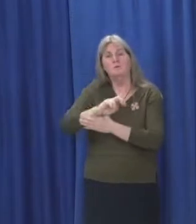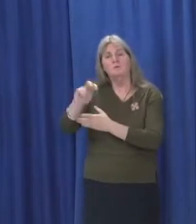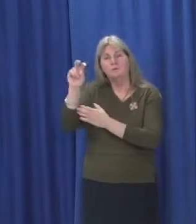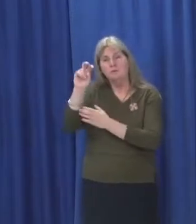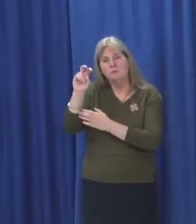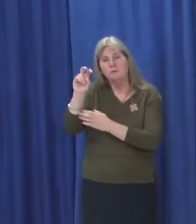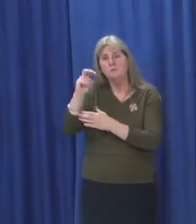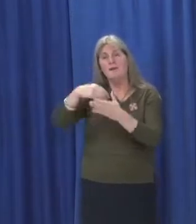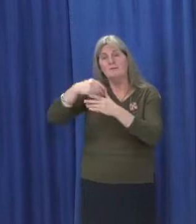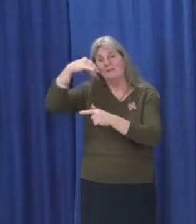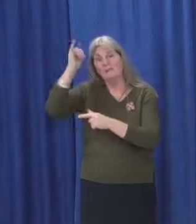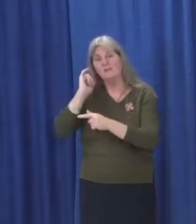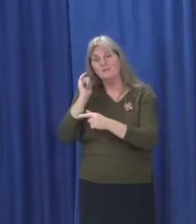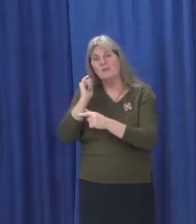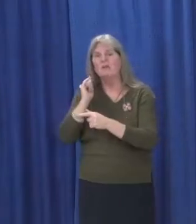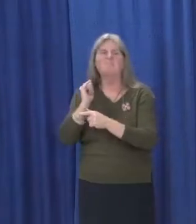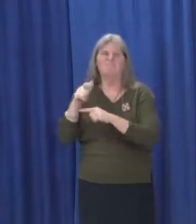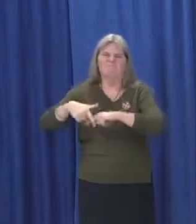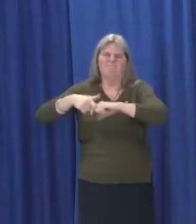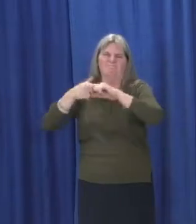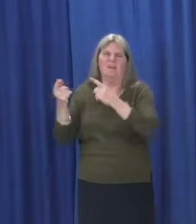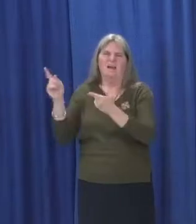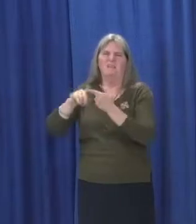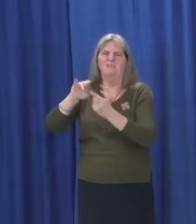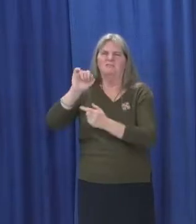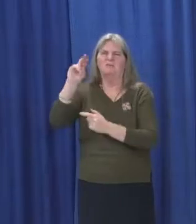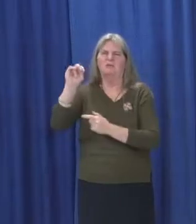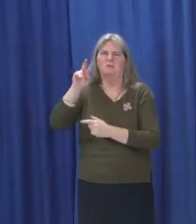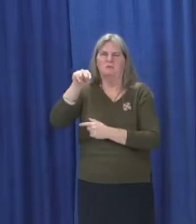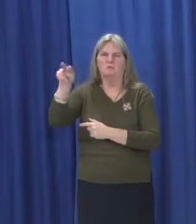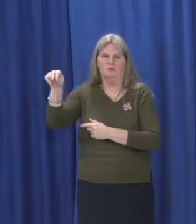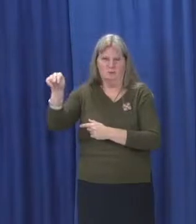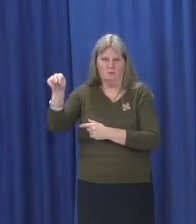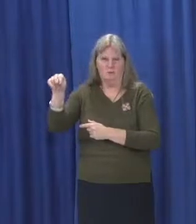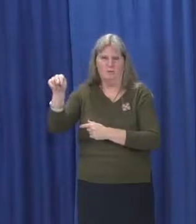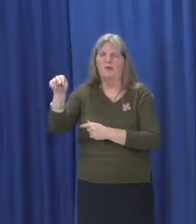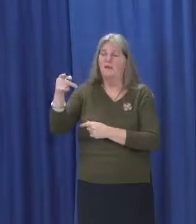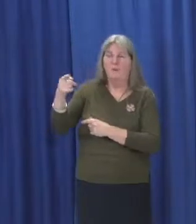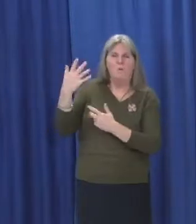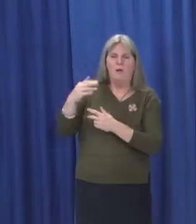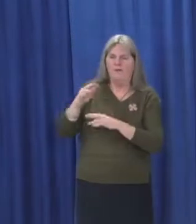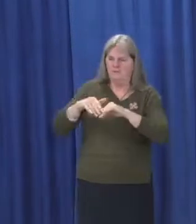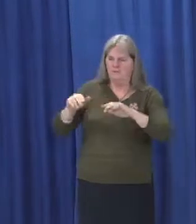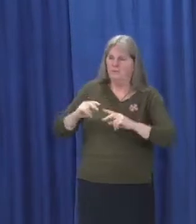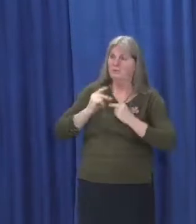cancelled until January 2022 to prevent young people from travelling to locations where